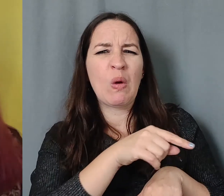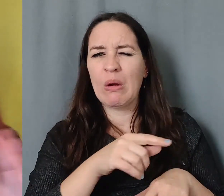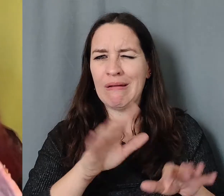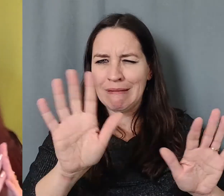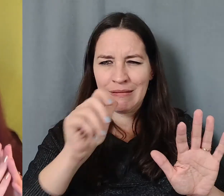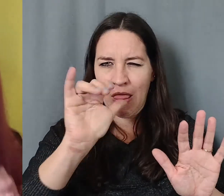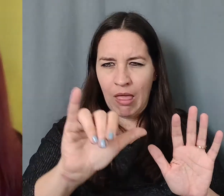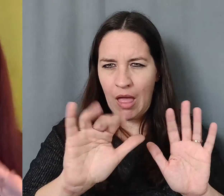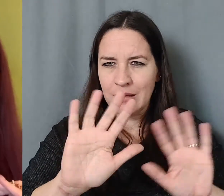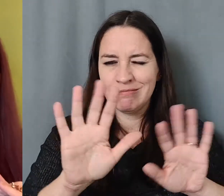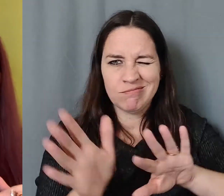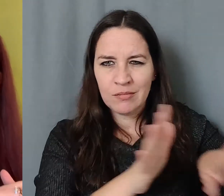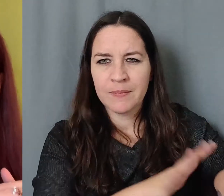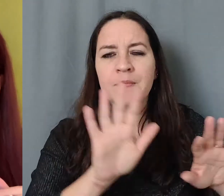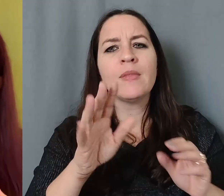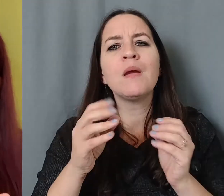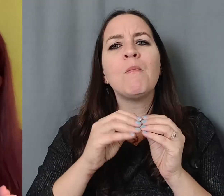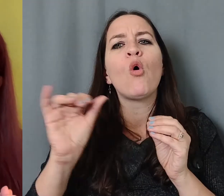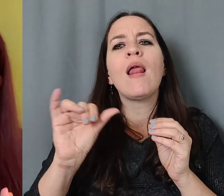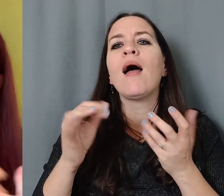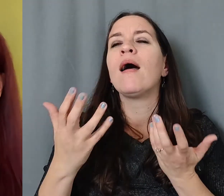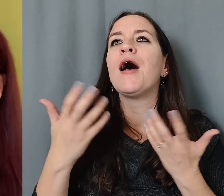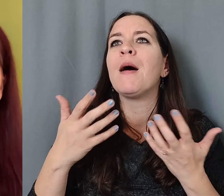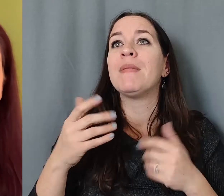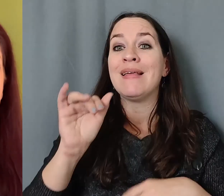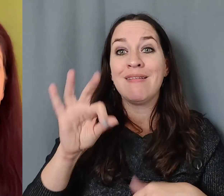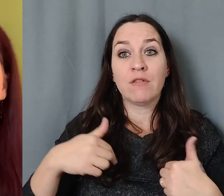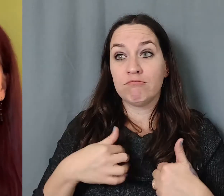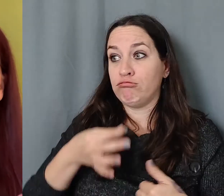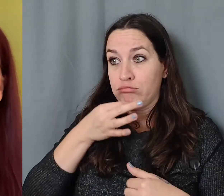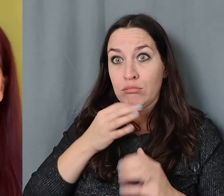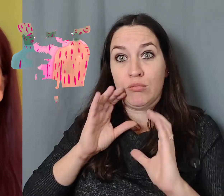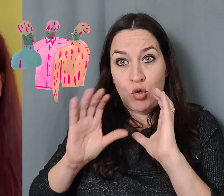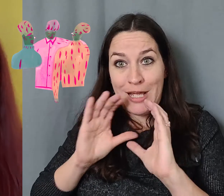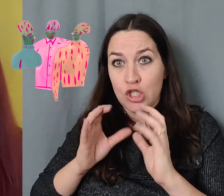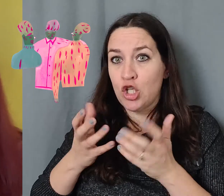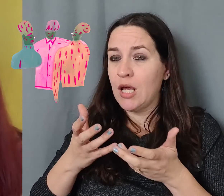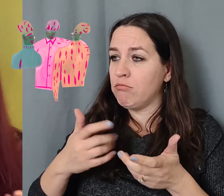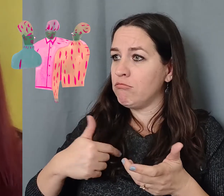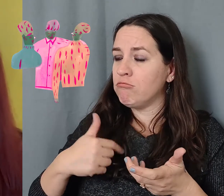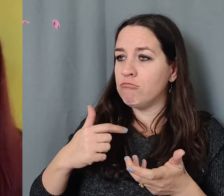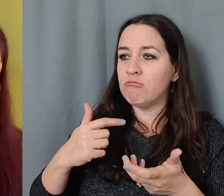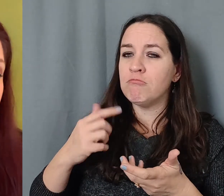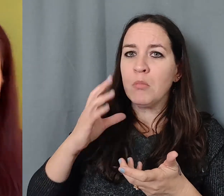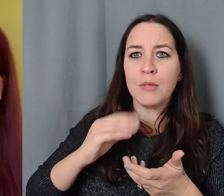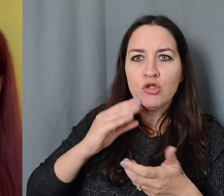That's not what I'm talking about. What I'm talking about is more like I'm really good at communication. I have a lot of experience and a lot of